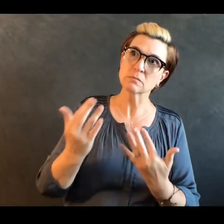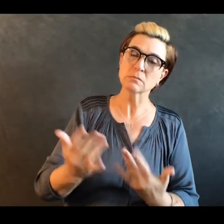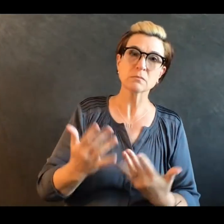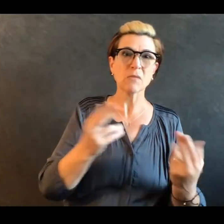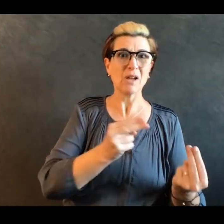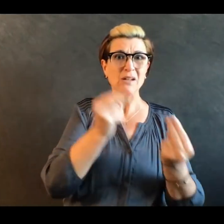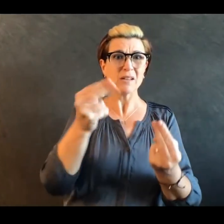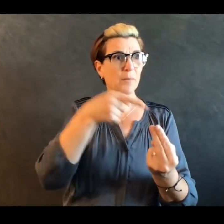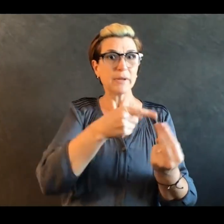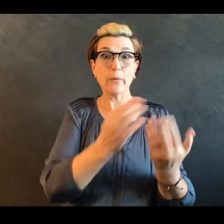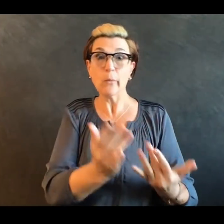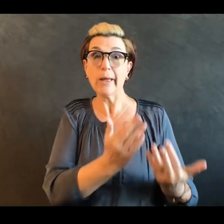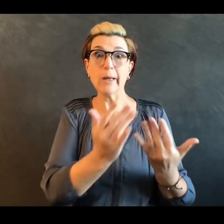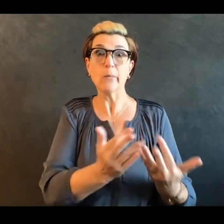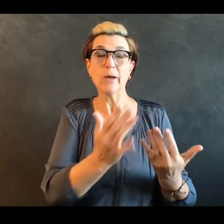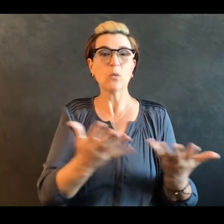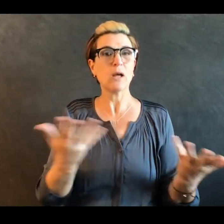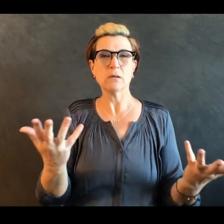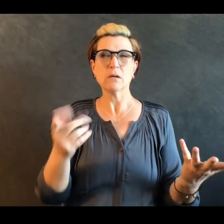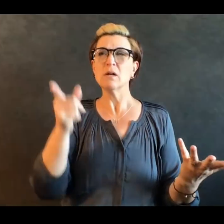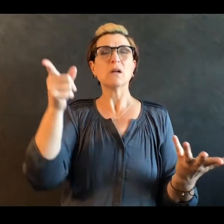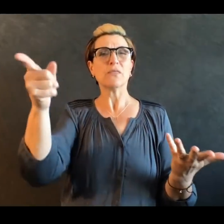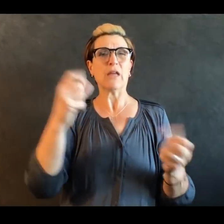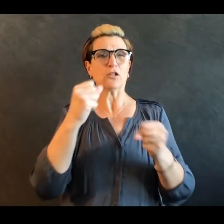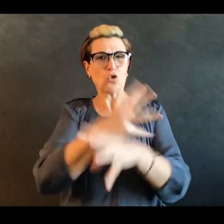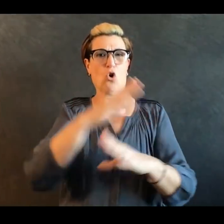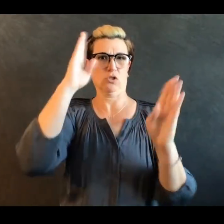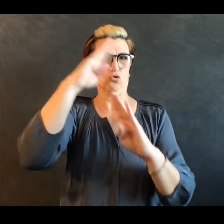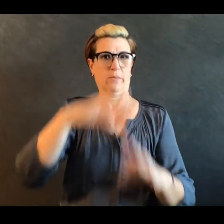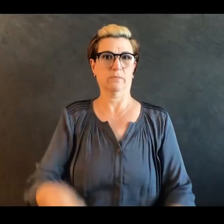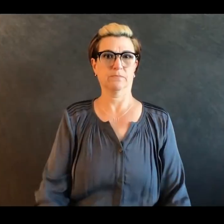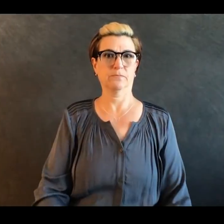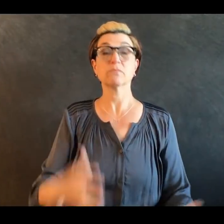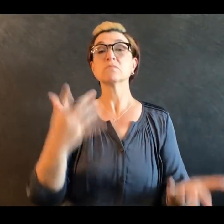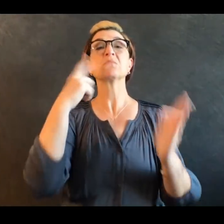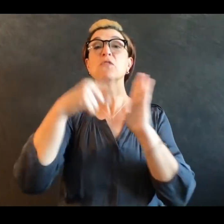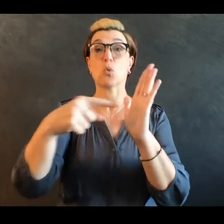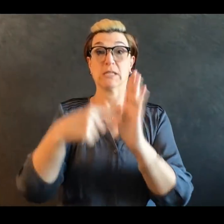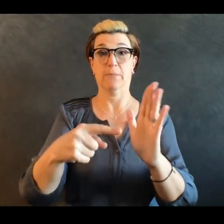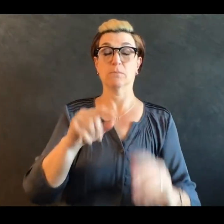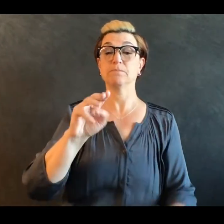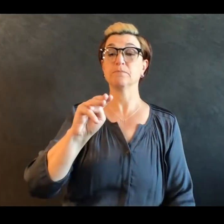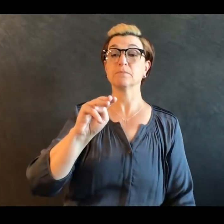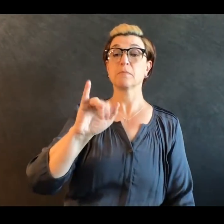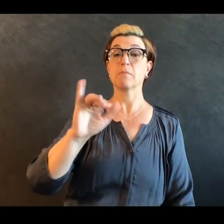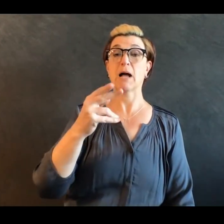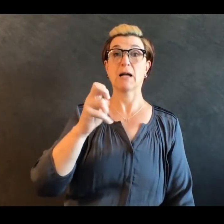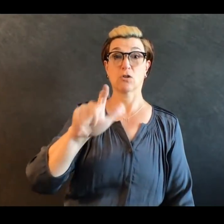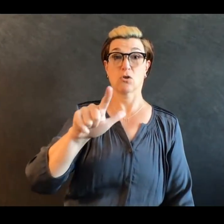life difficult an example is Michael Pak he's my nominee for the CEO of the